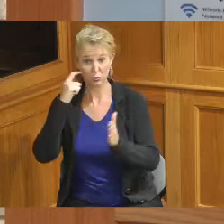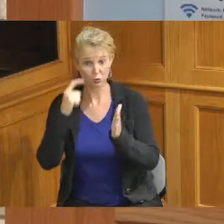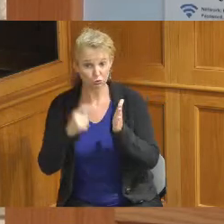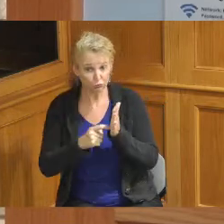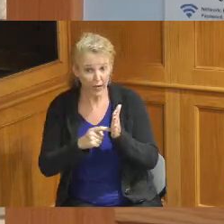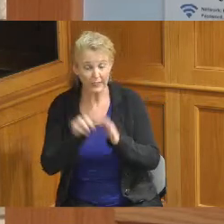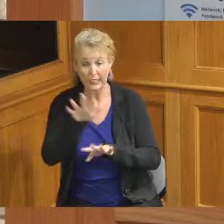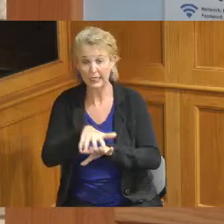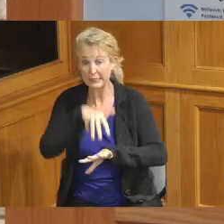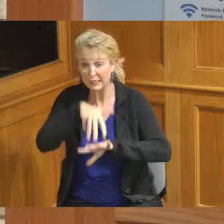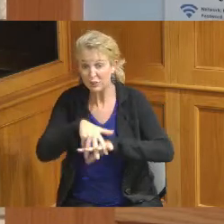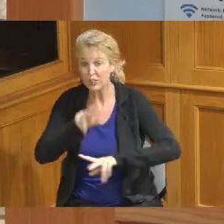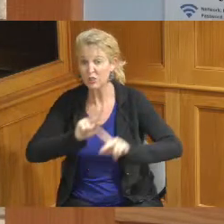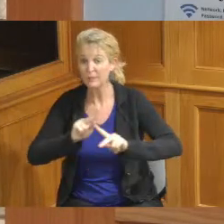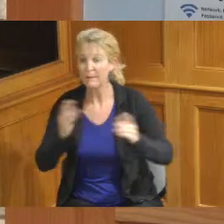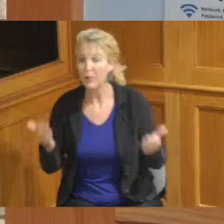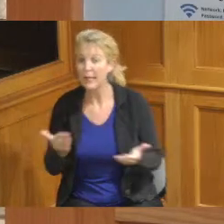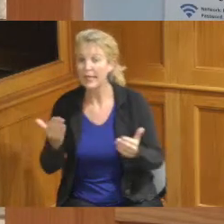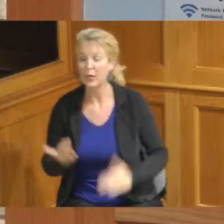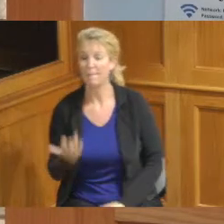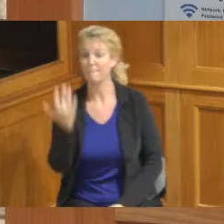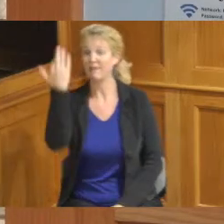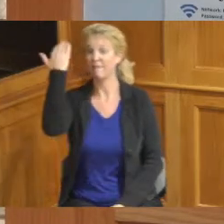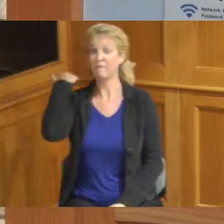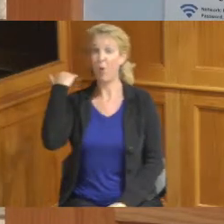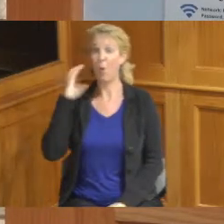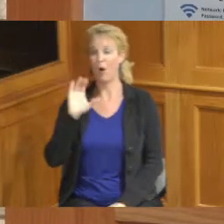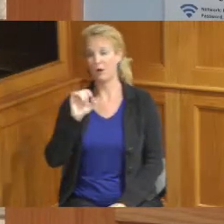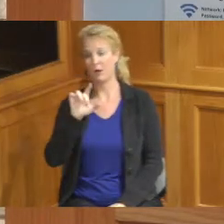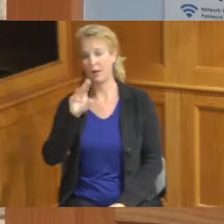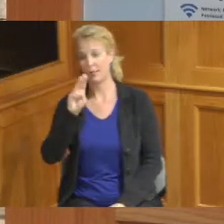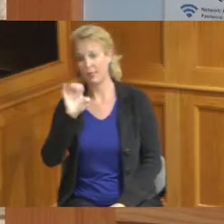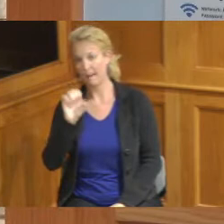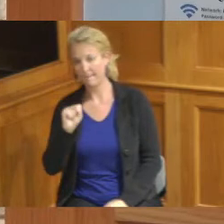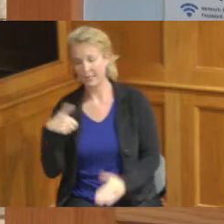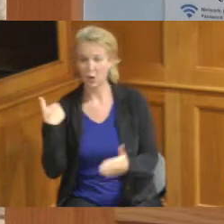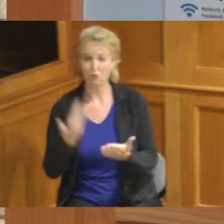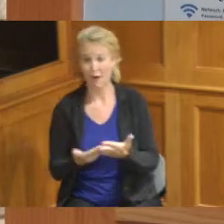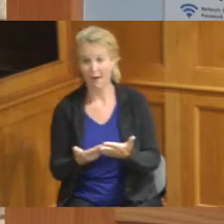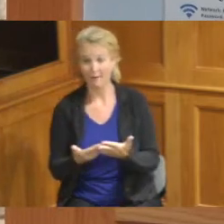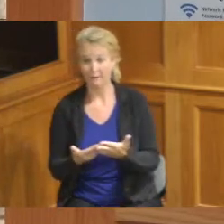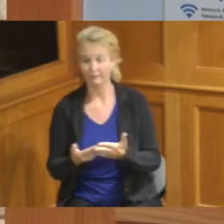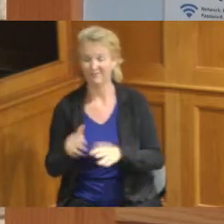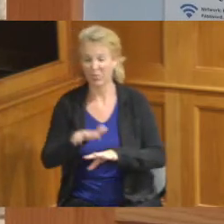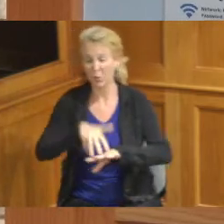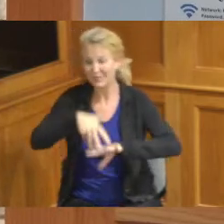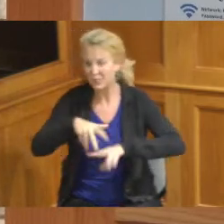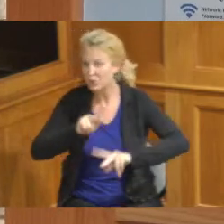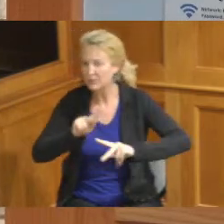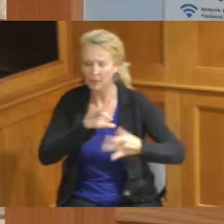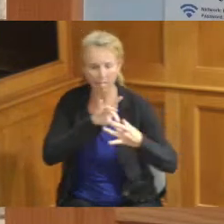people that was here before Columbus they they are the ones that's connected just like Alicia